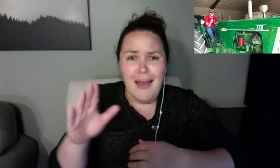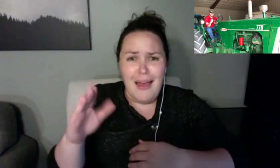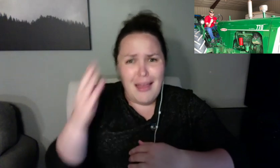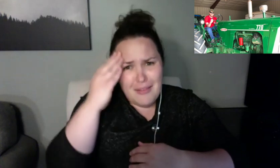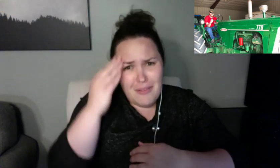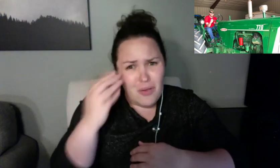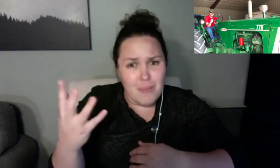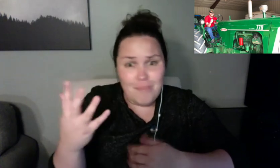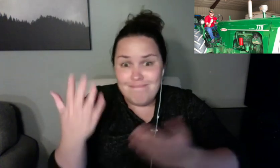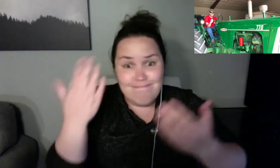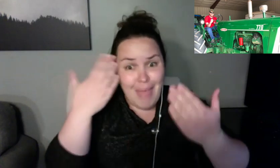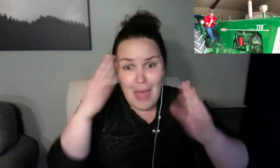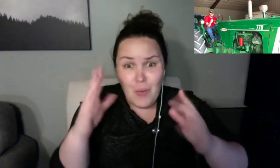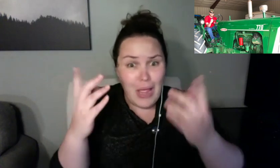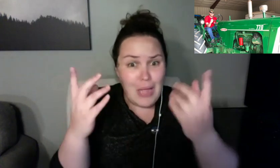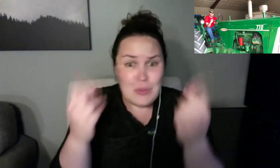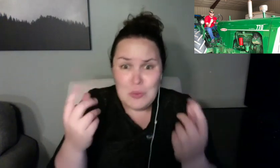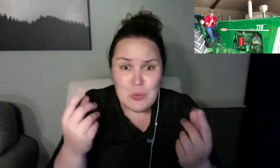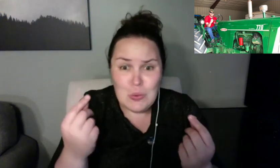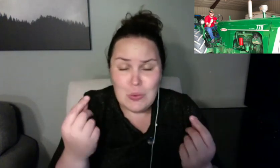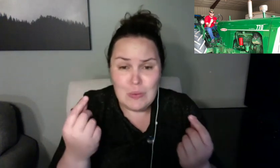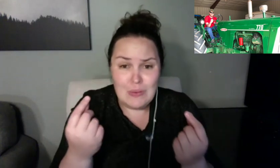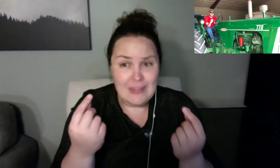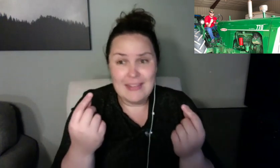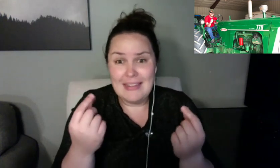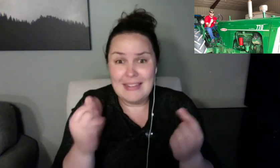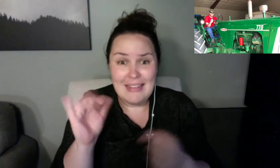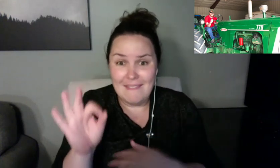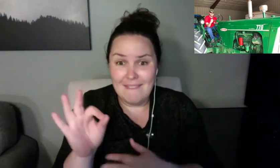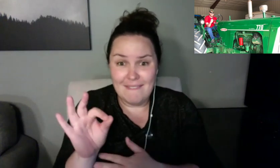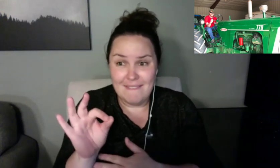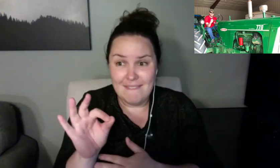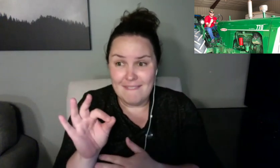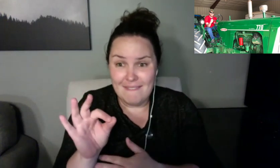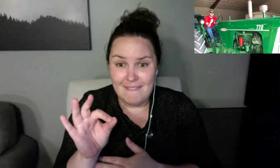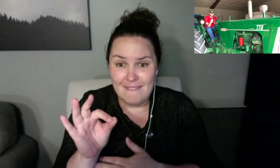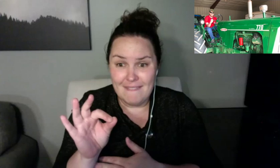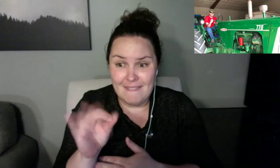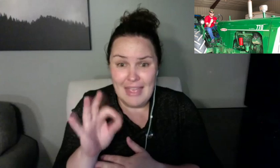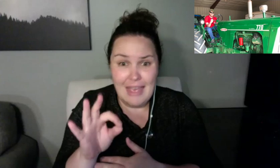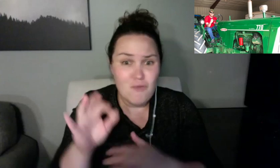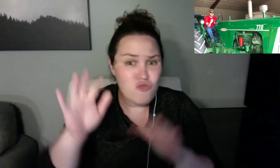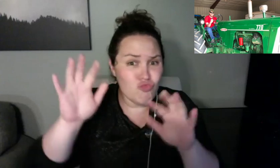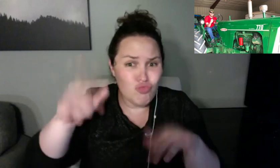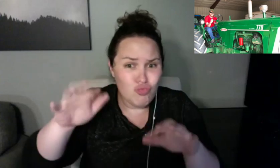know what I'm going to do otherwise if I don't have if it's raining outside, you know.